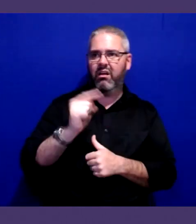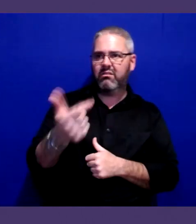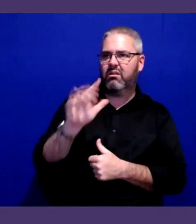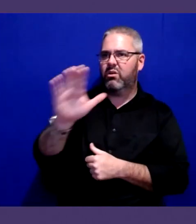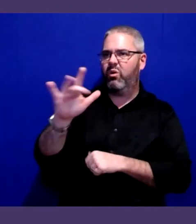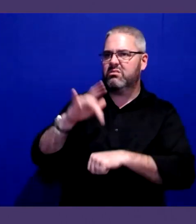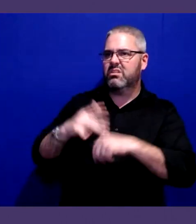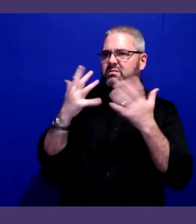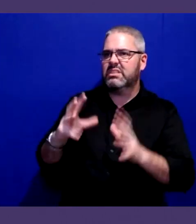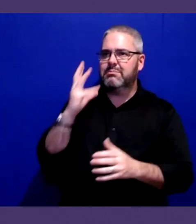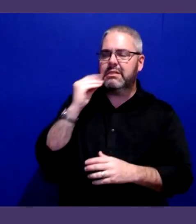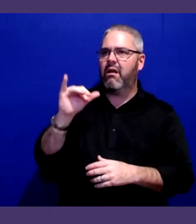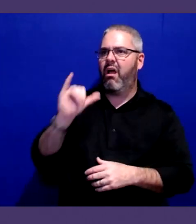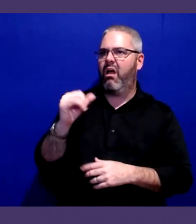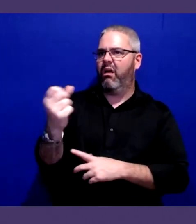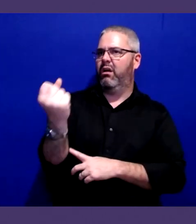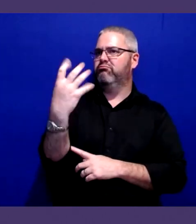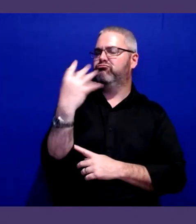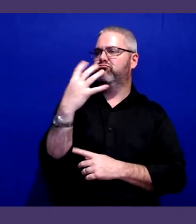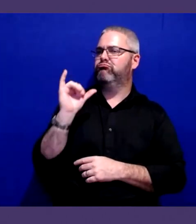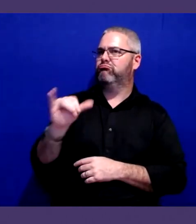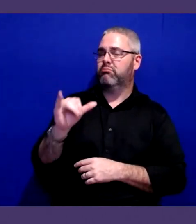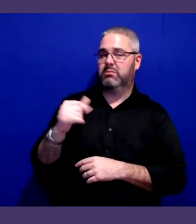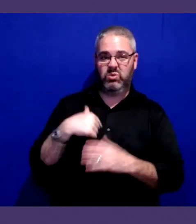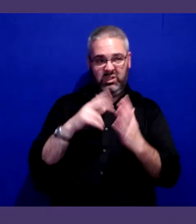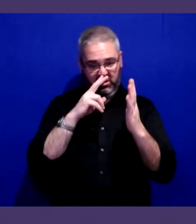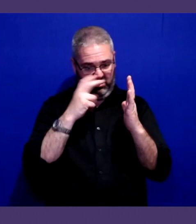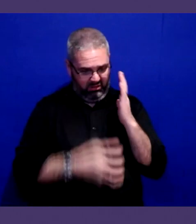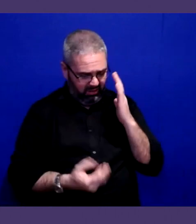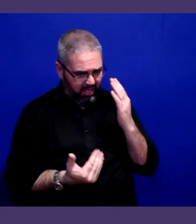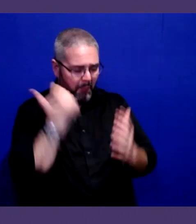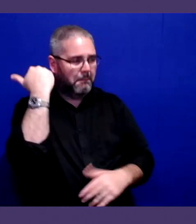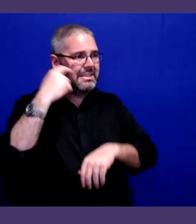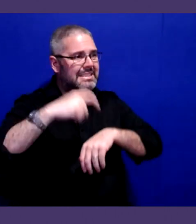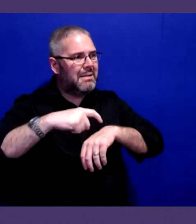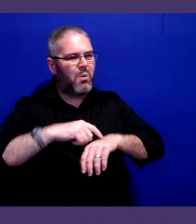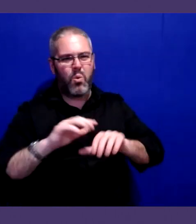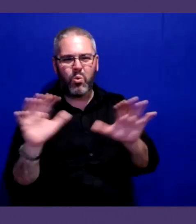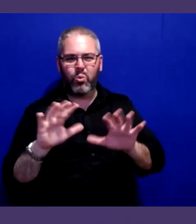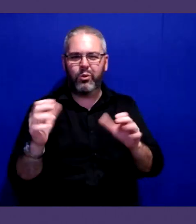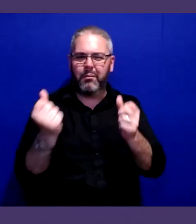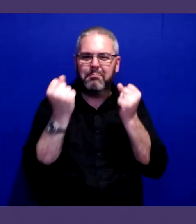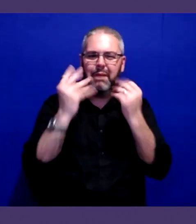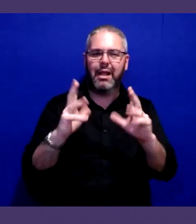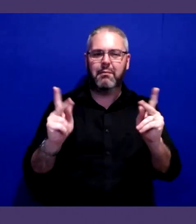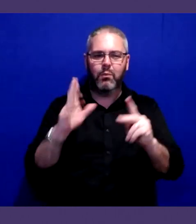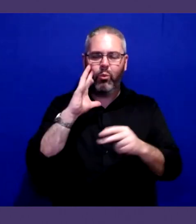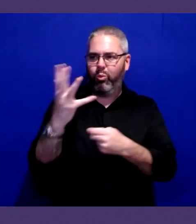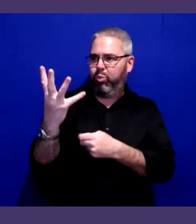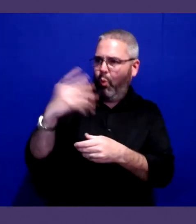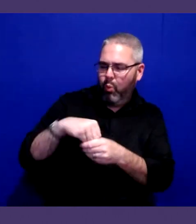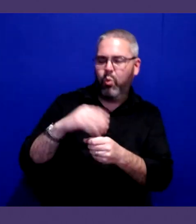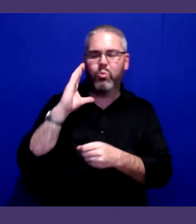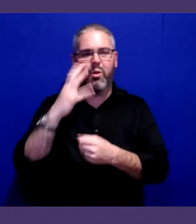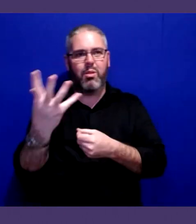to become all time-consuming, especially when so many more people are going to be included and invited into your work